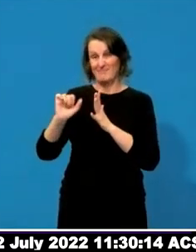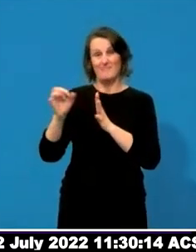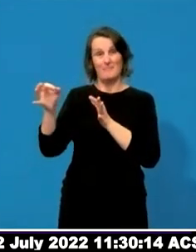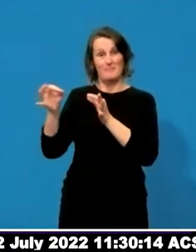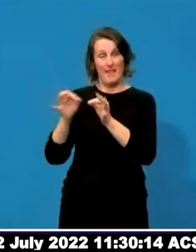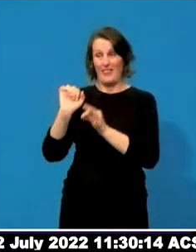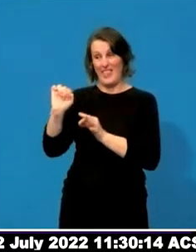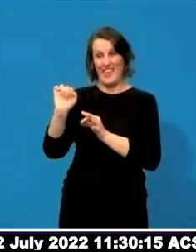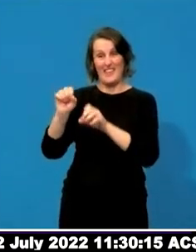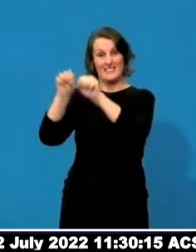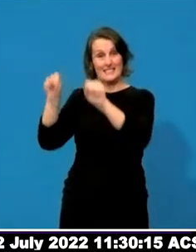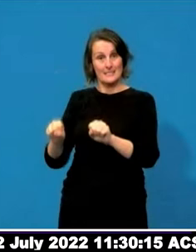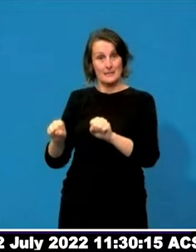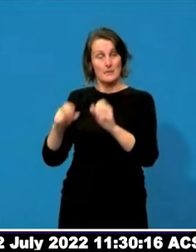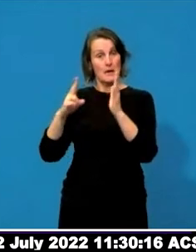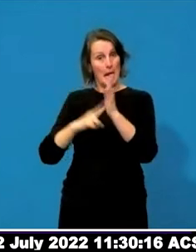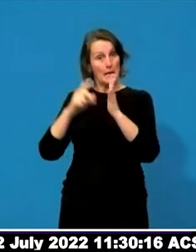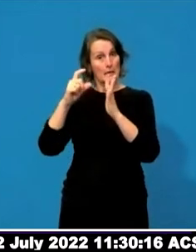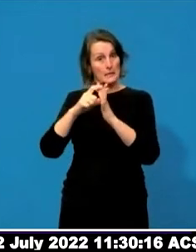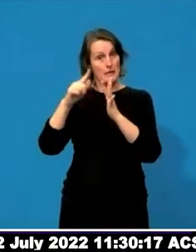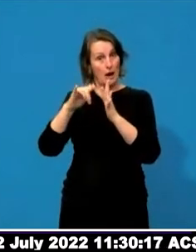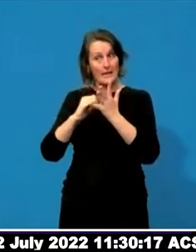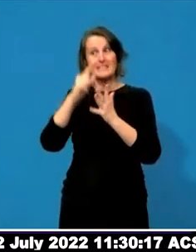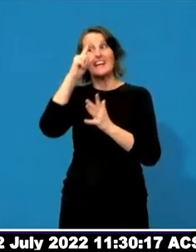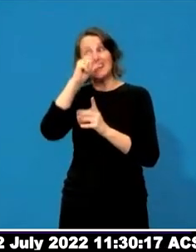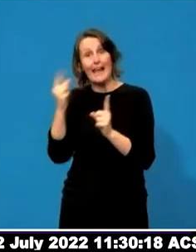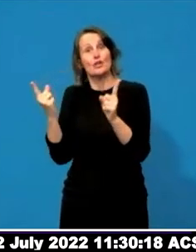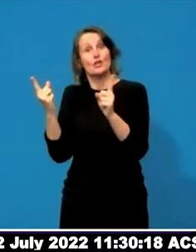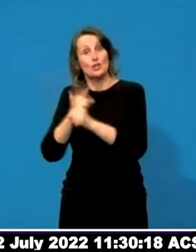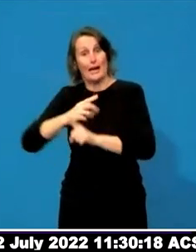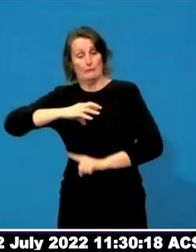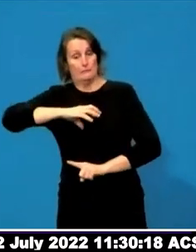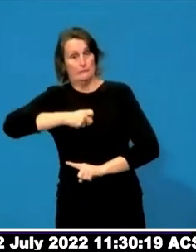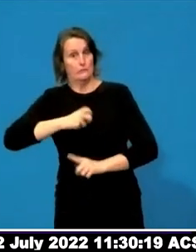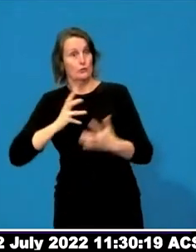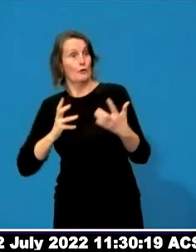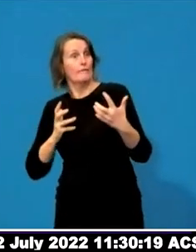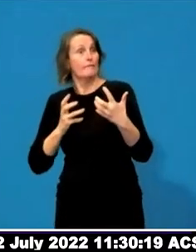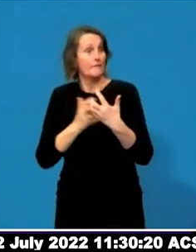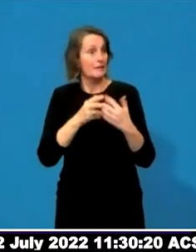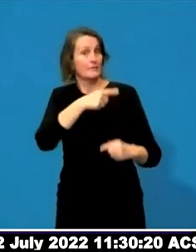capable of adaptation to achieve the goals that you perceive are important